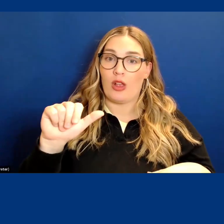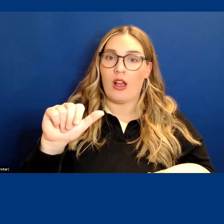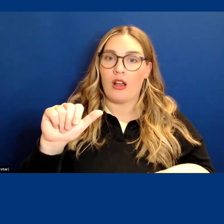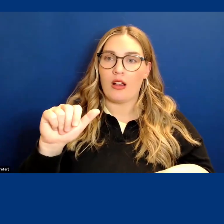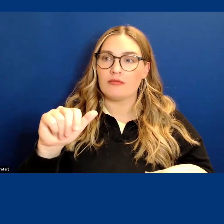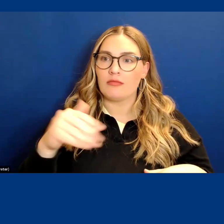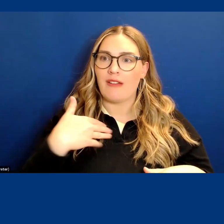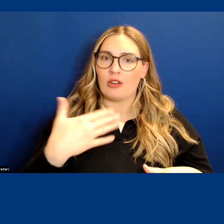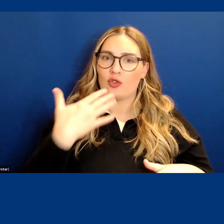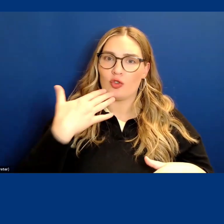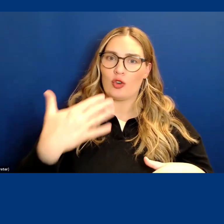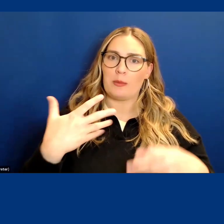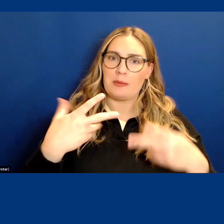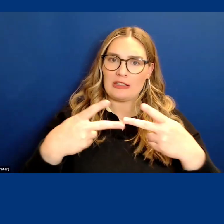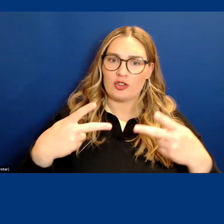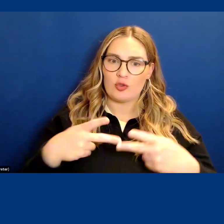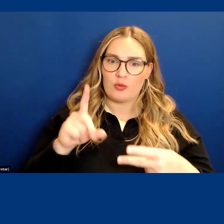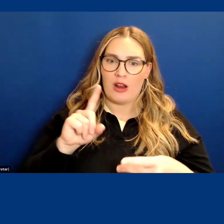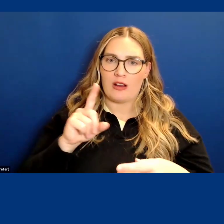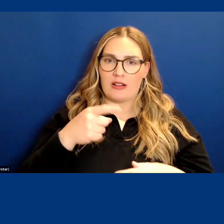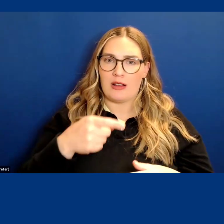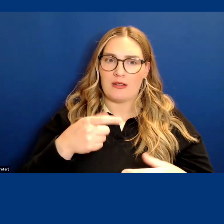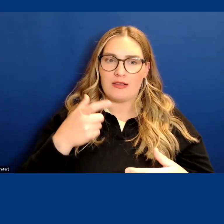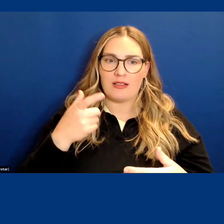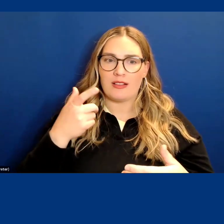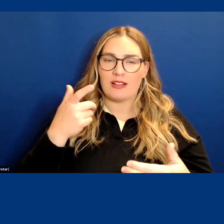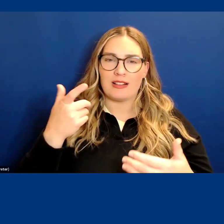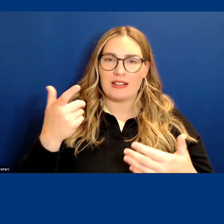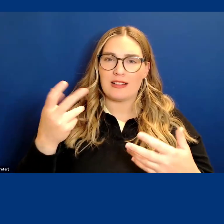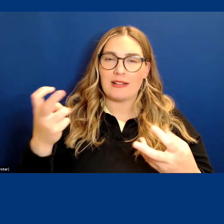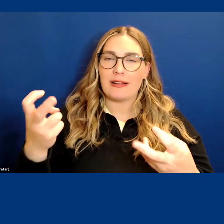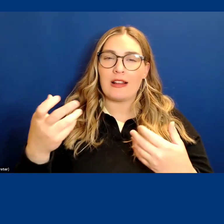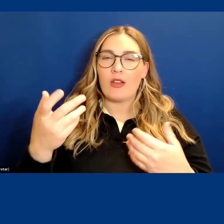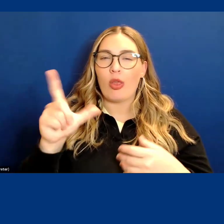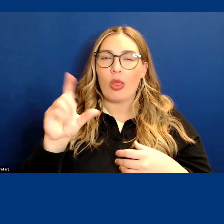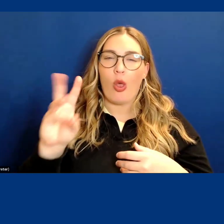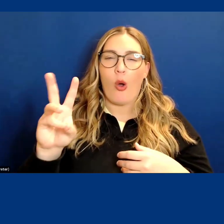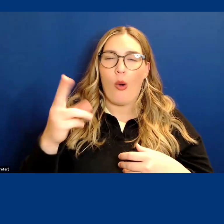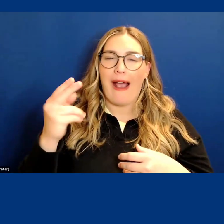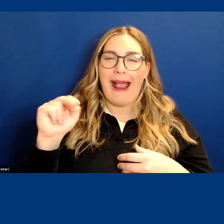They're kind of like low hanging fruits. And so sometimes my postpartum support looks like picking up a